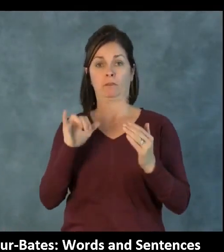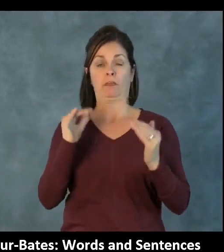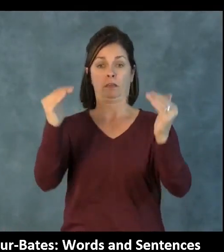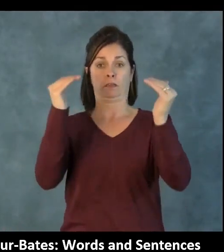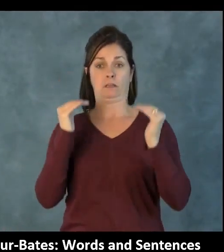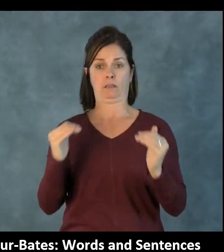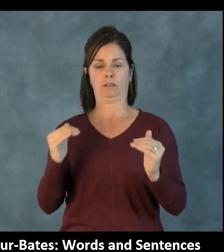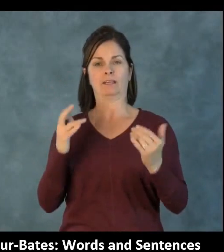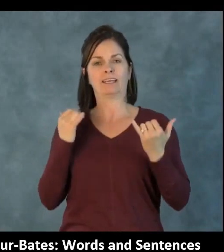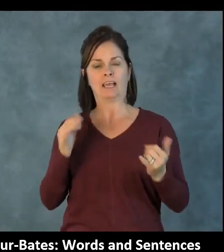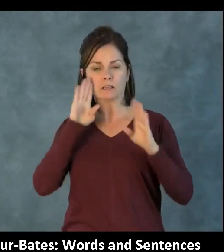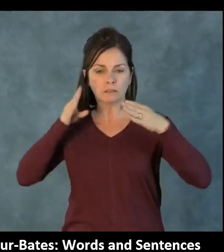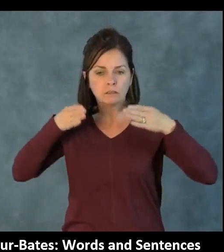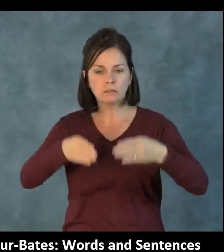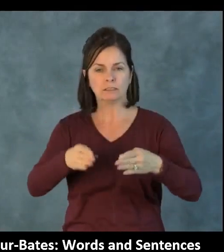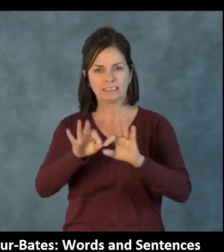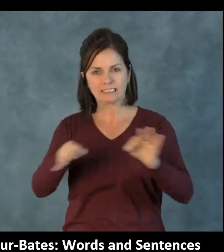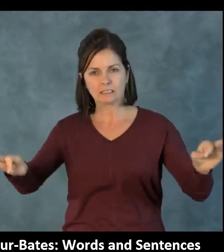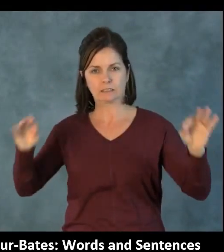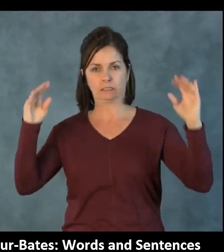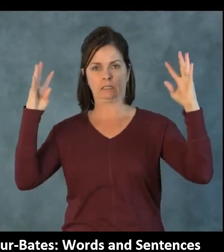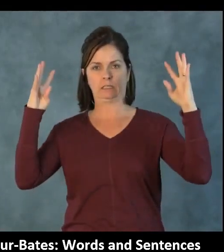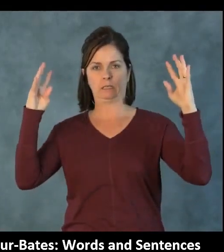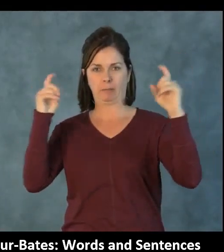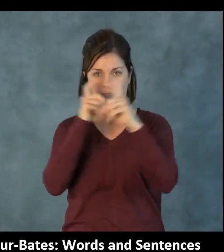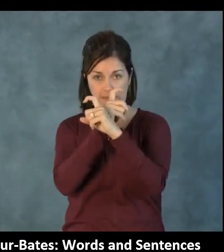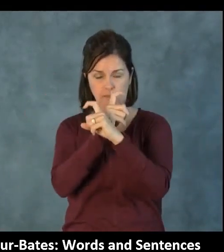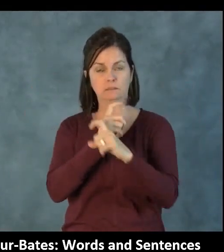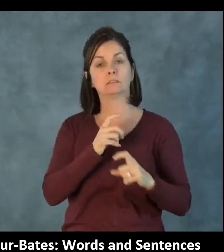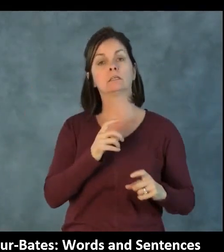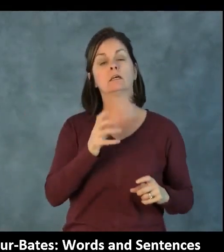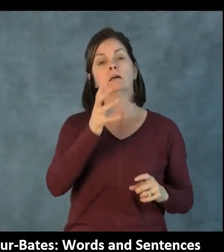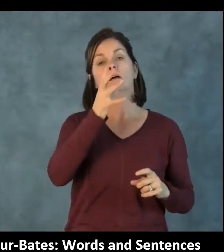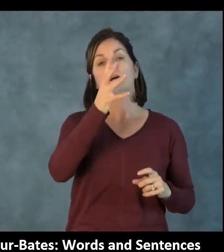at sentence complexity. The parent is given two phrases